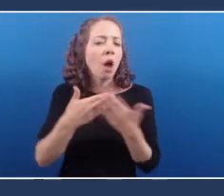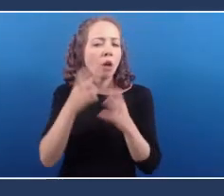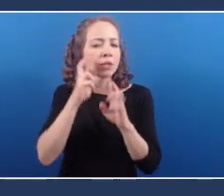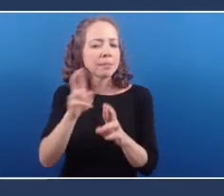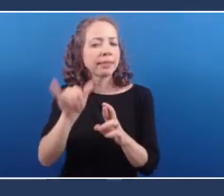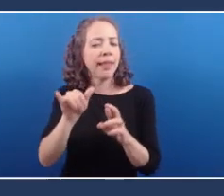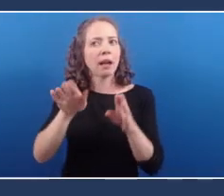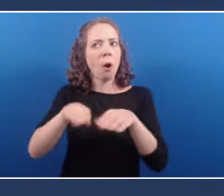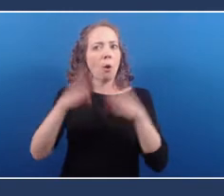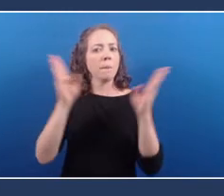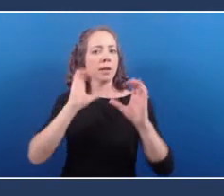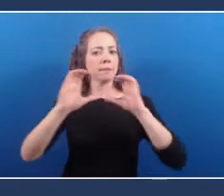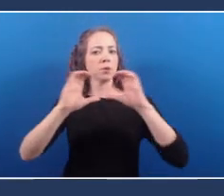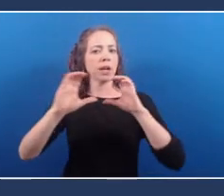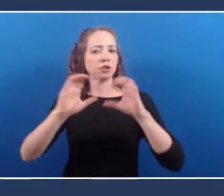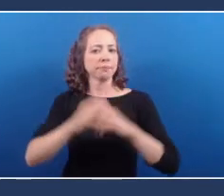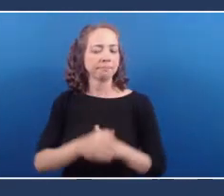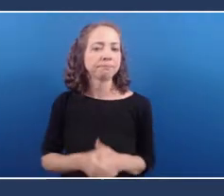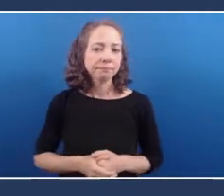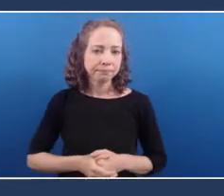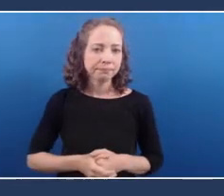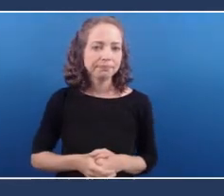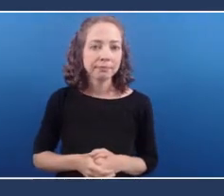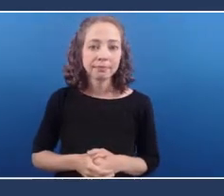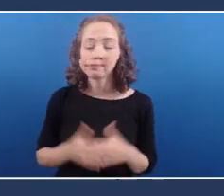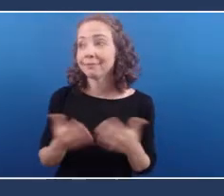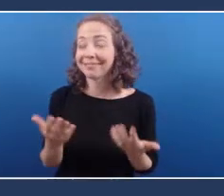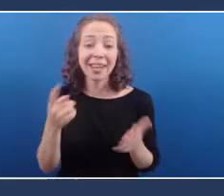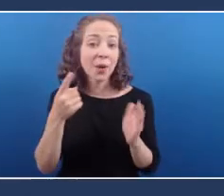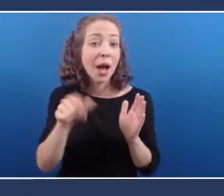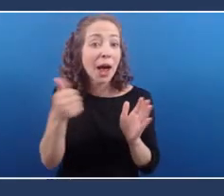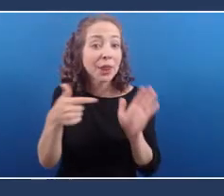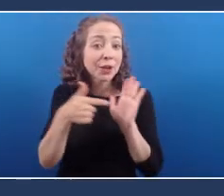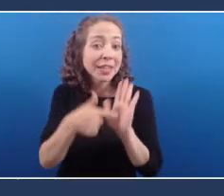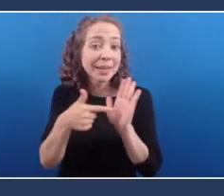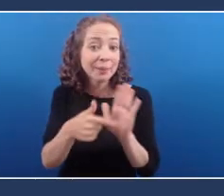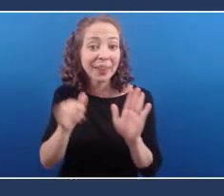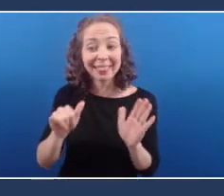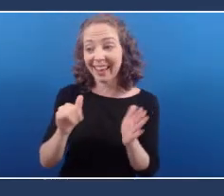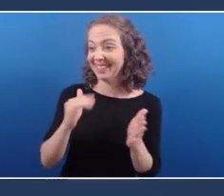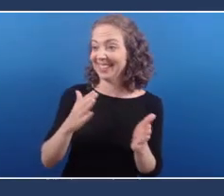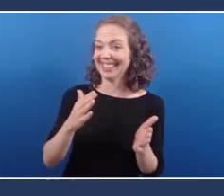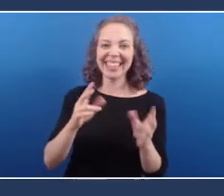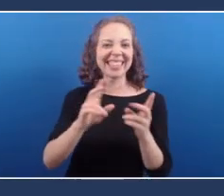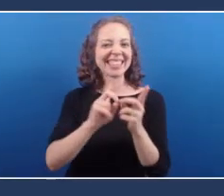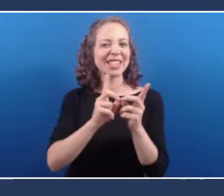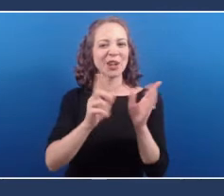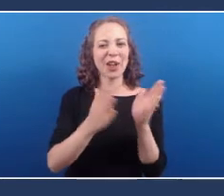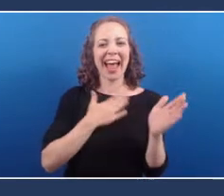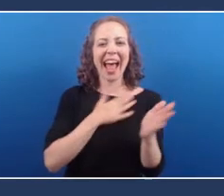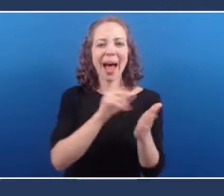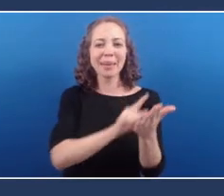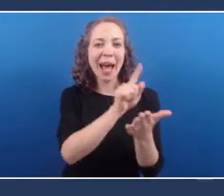all meeting together for that digital happy hour may not work for everybody. So, if you have a colleague that you see is not showing